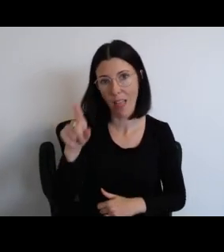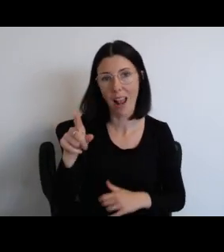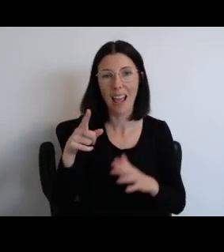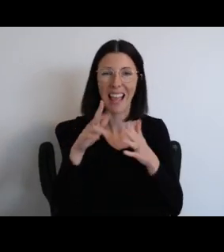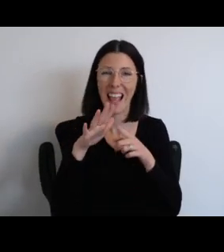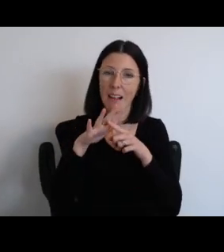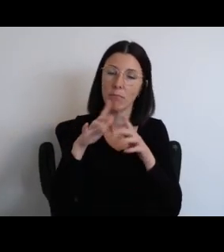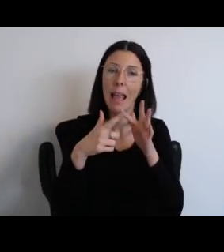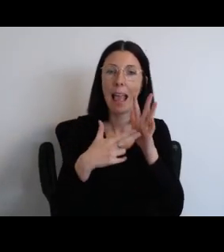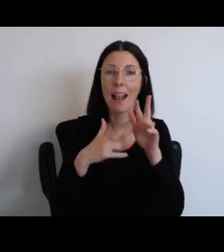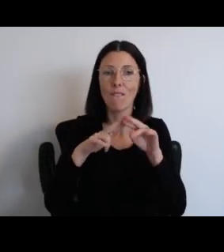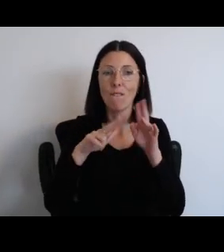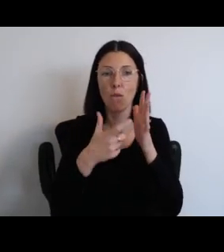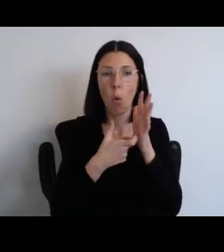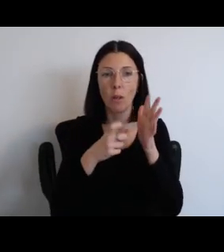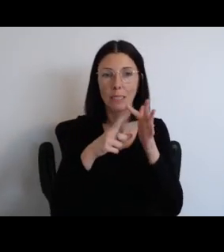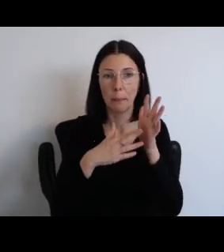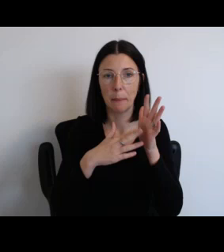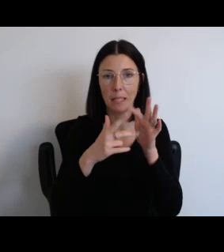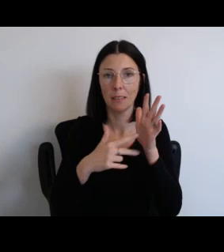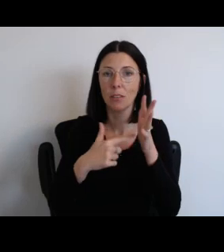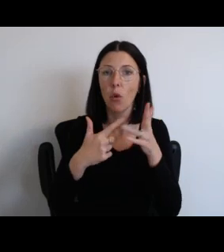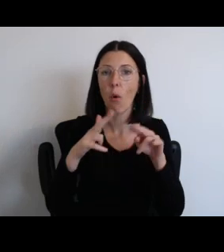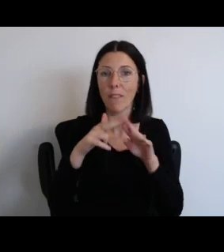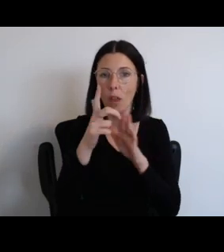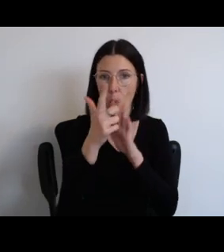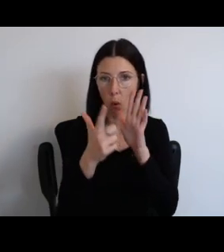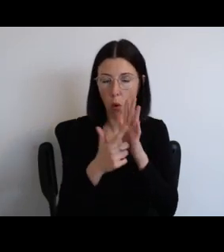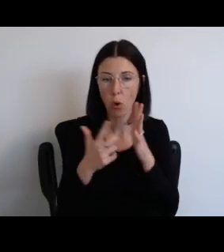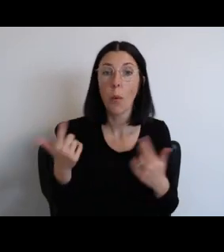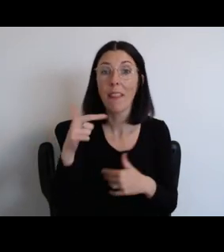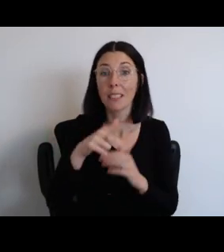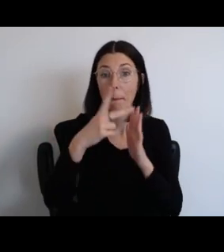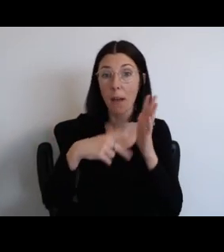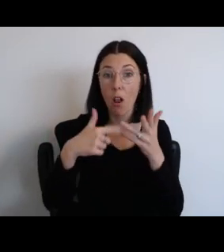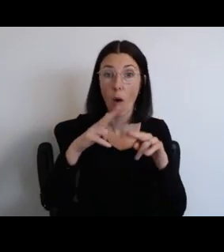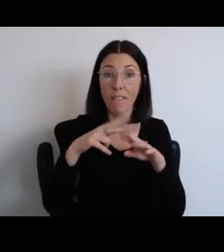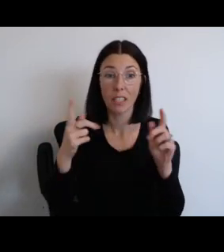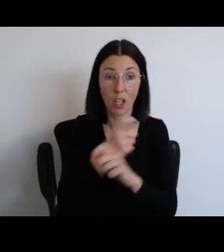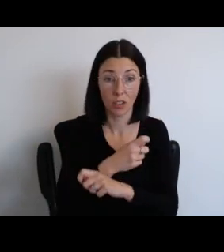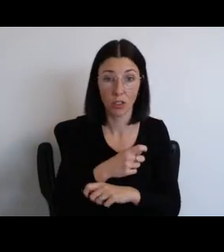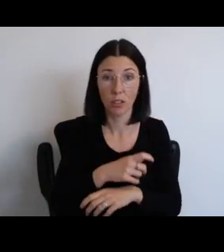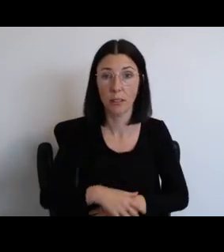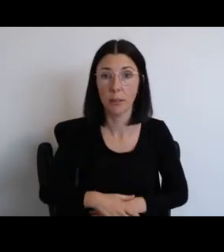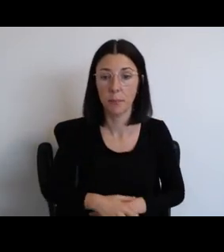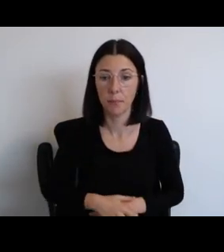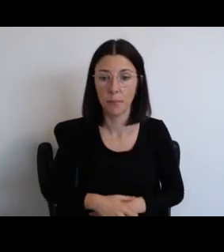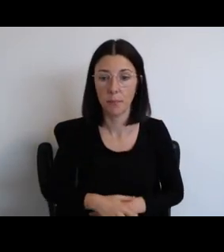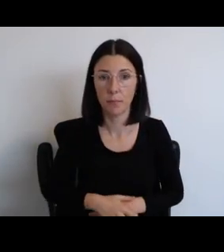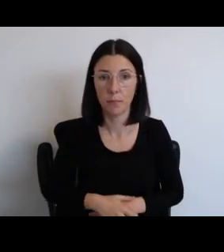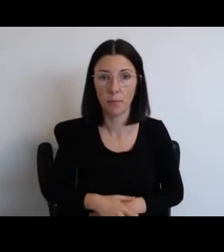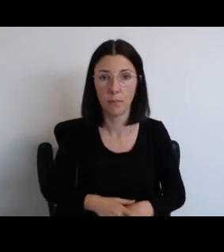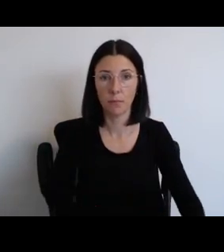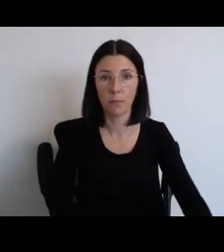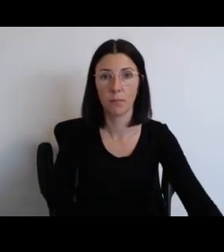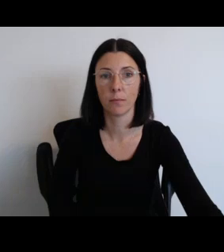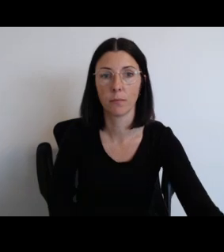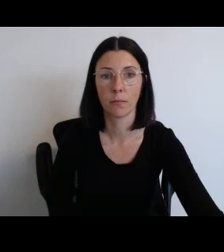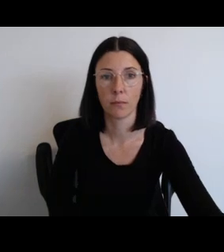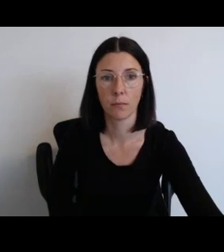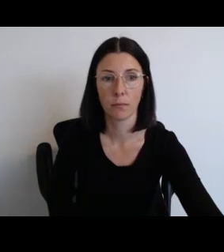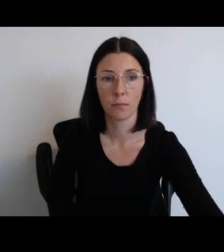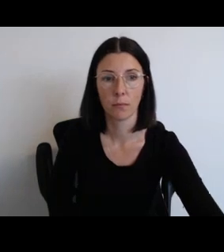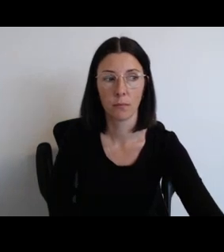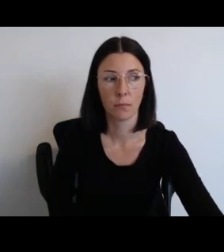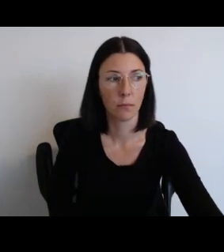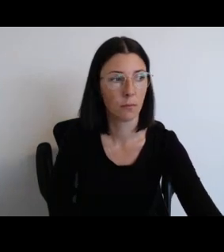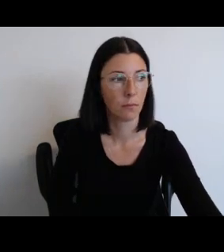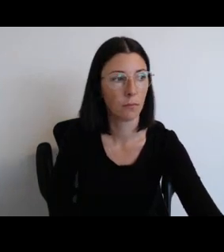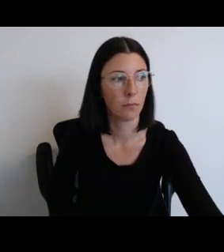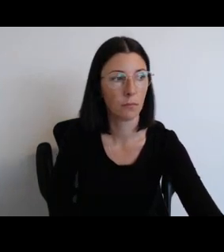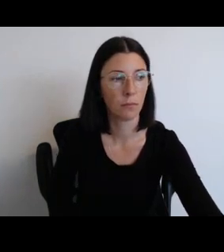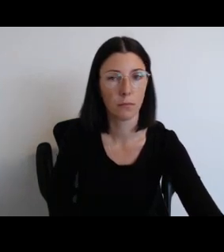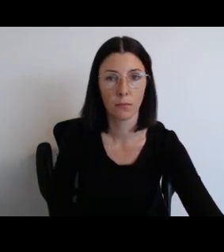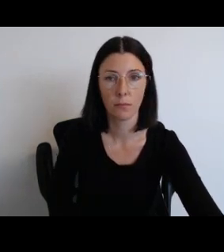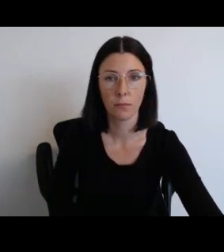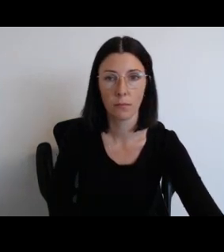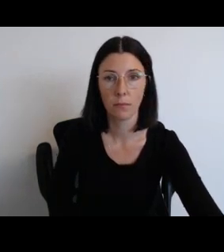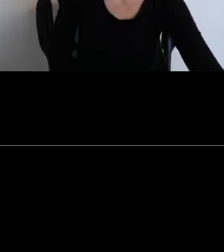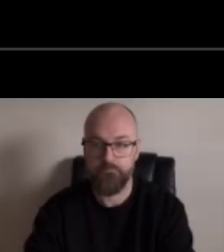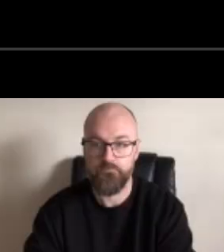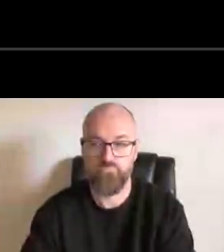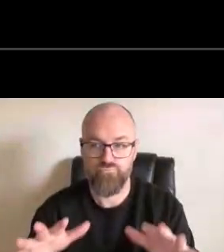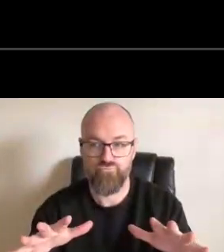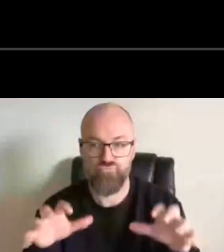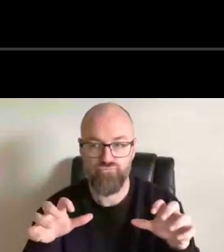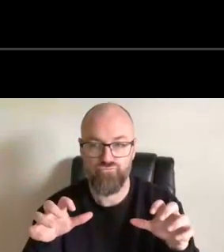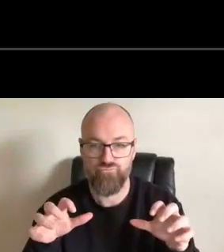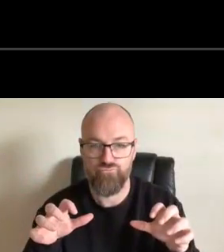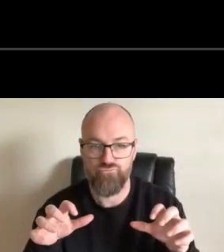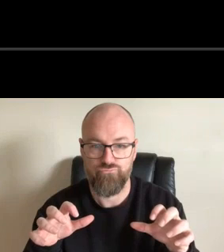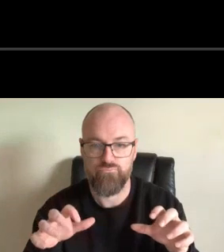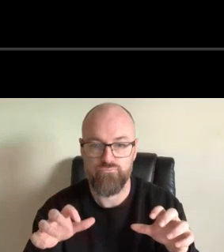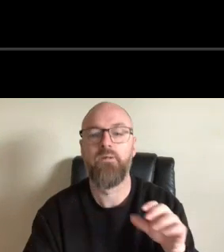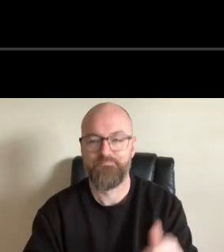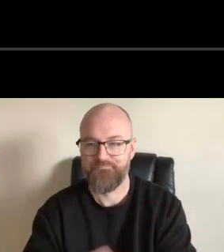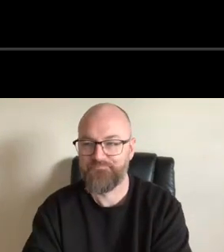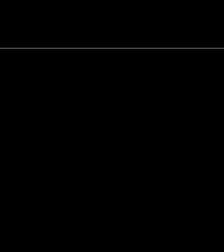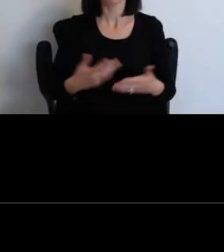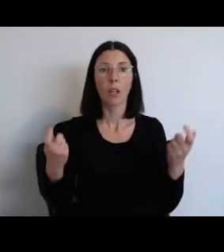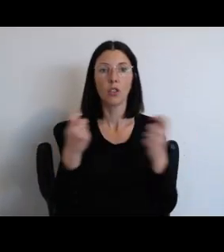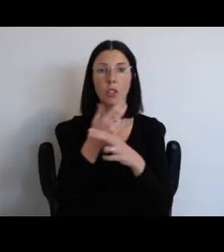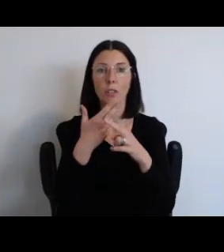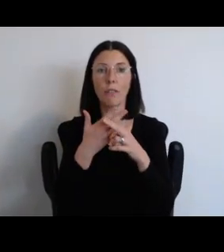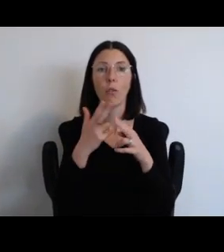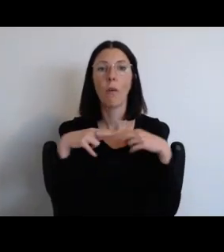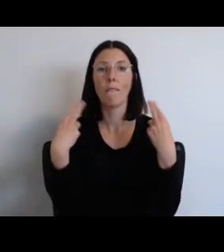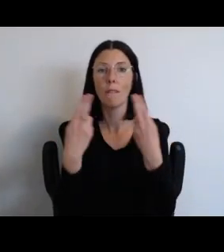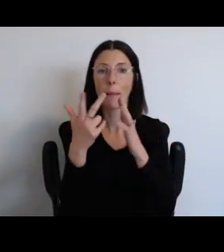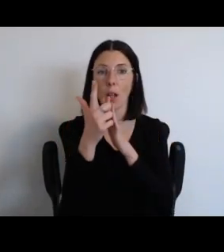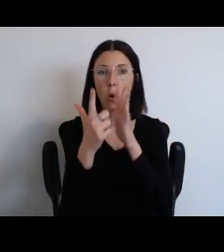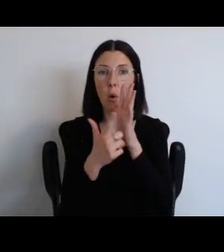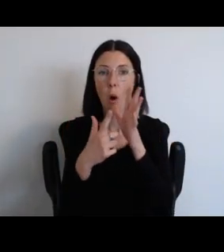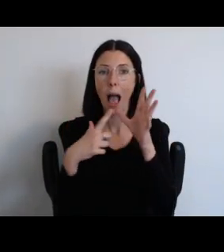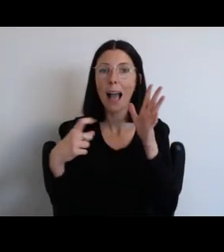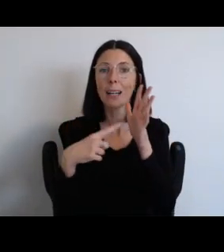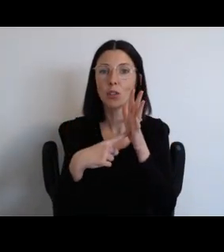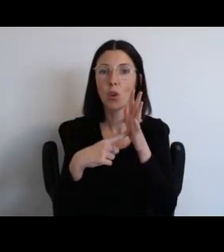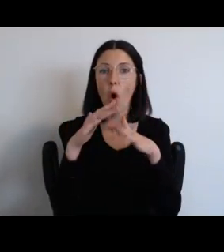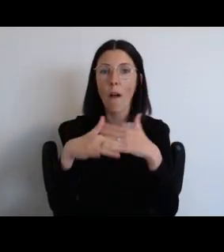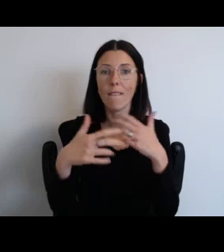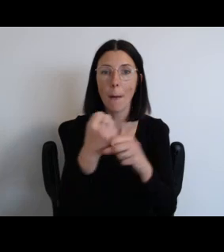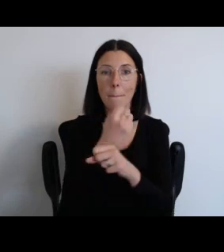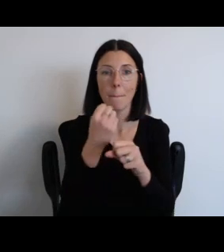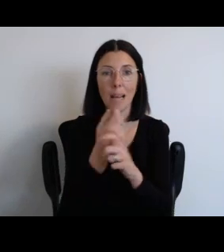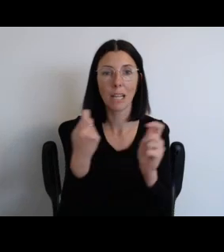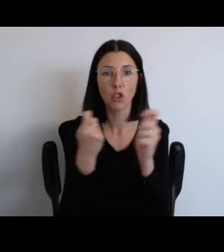the changes to the Family Law Act is around um um making changes to the enforcement of orders